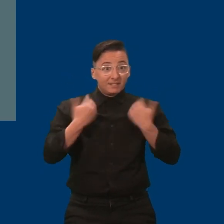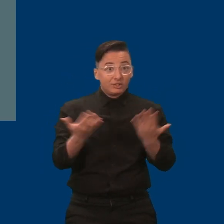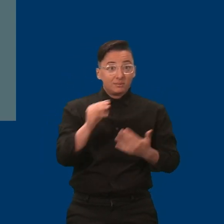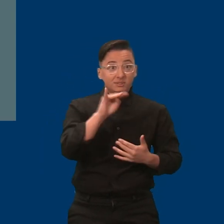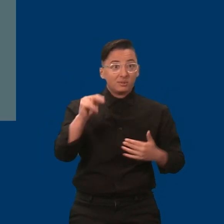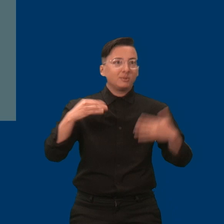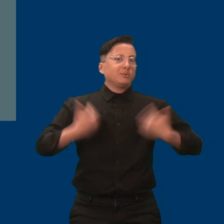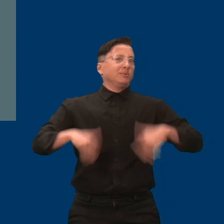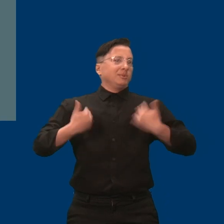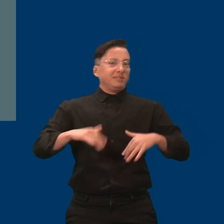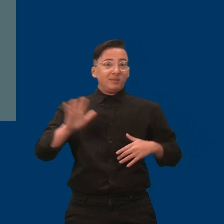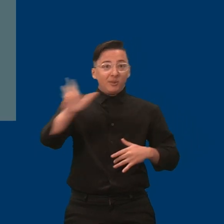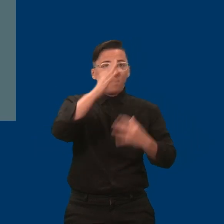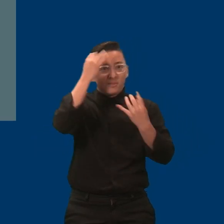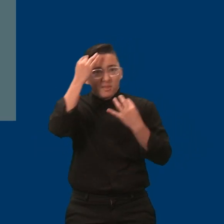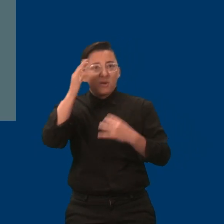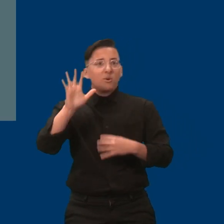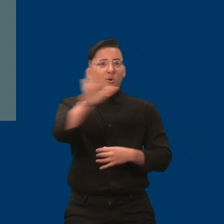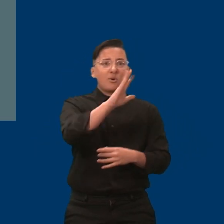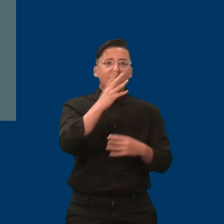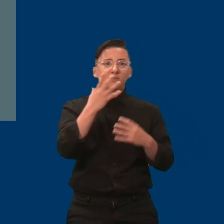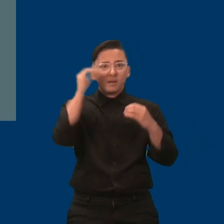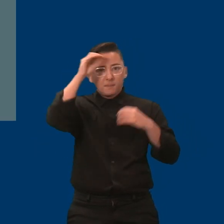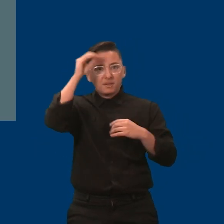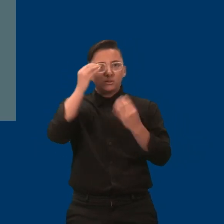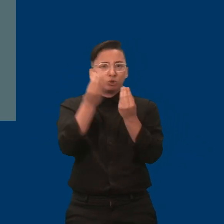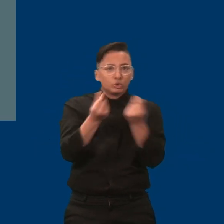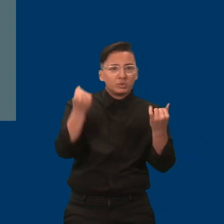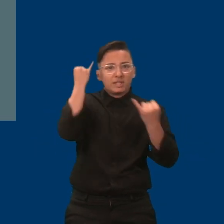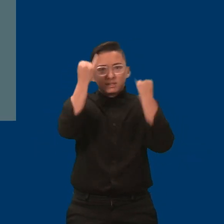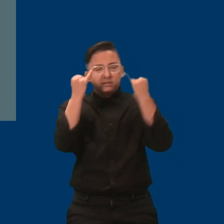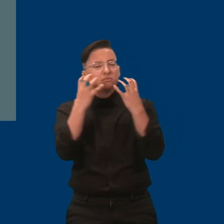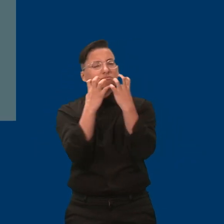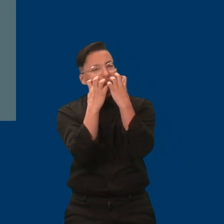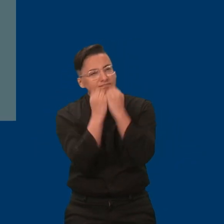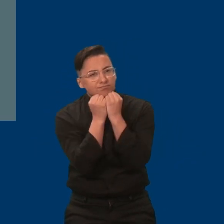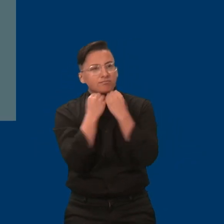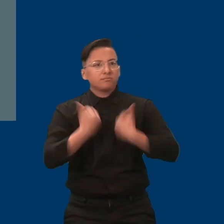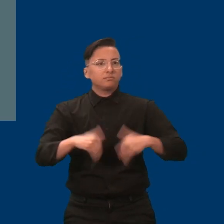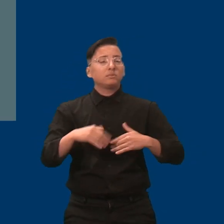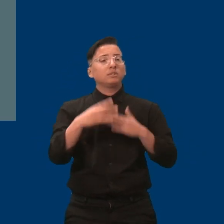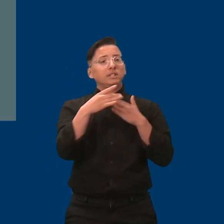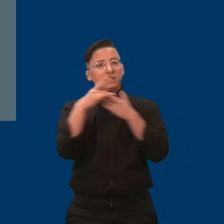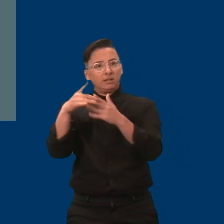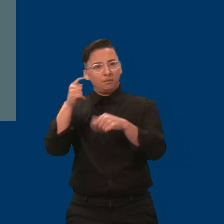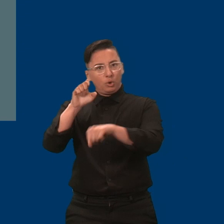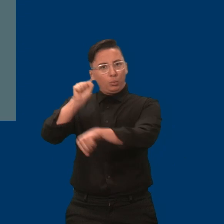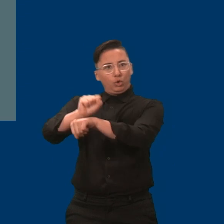are crucial to the council, to guide the work of Minnesota's Council on Disability.